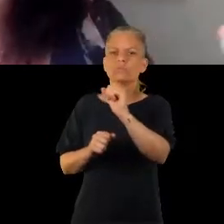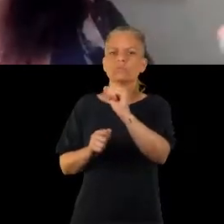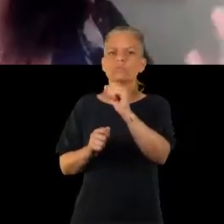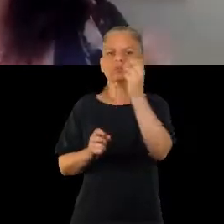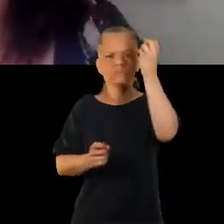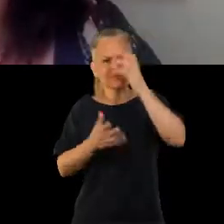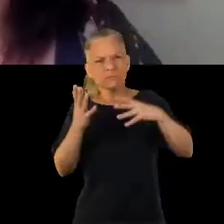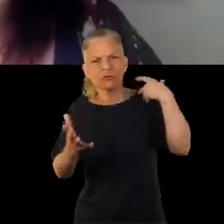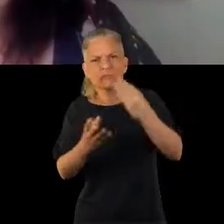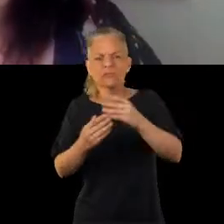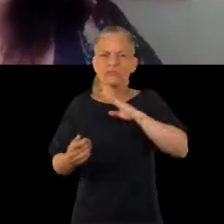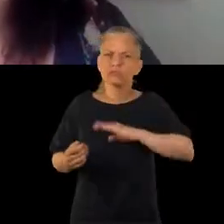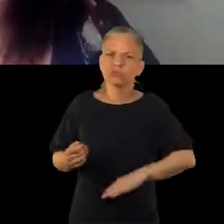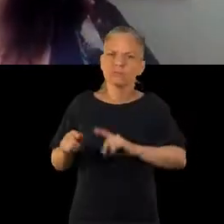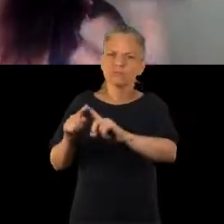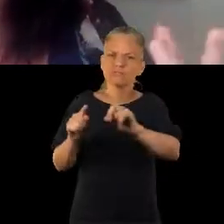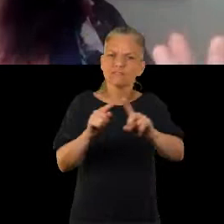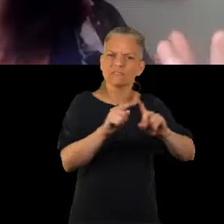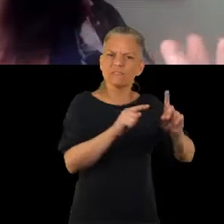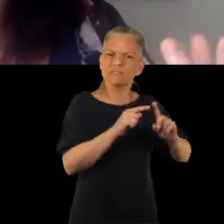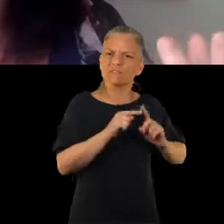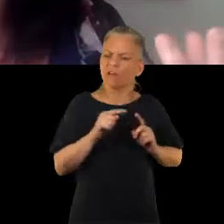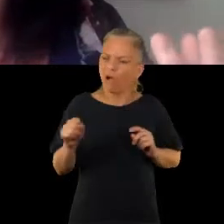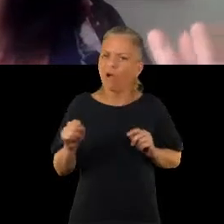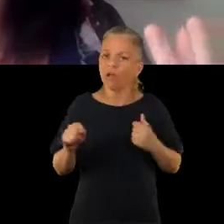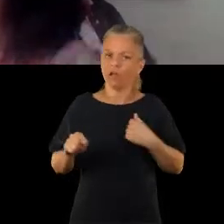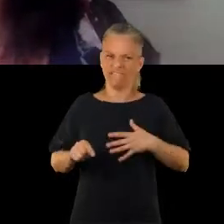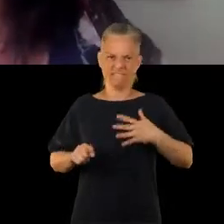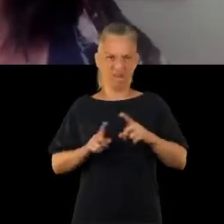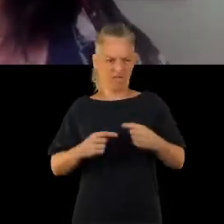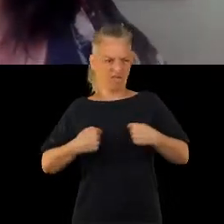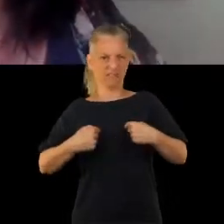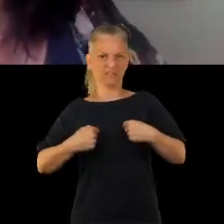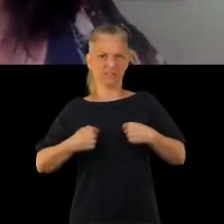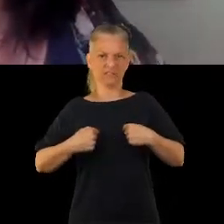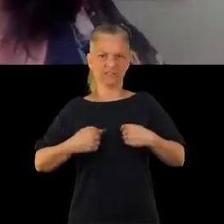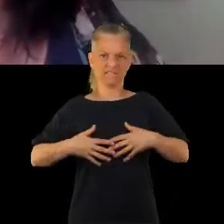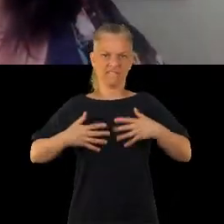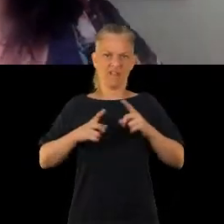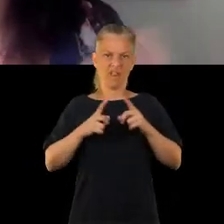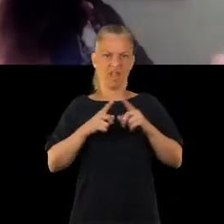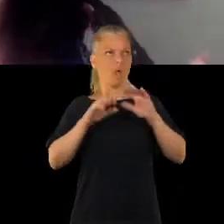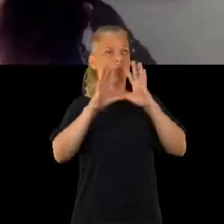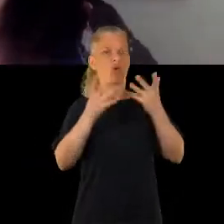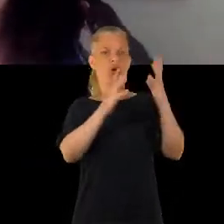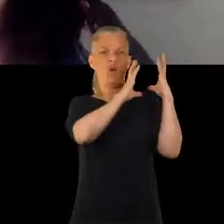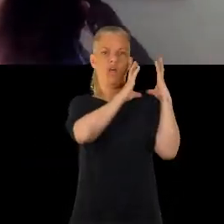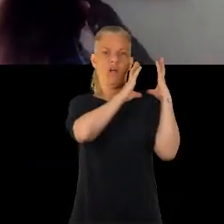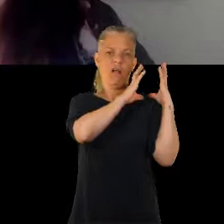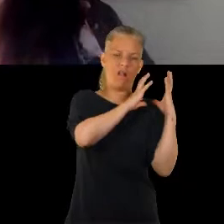experiences depression differently. But if I talk about feeling like the world is to heavy to bear,